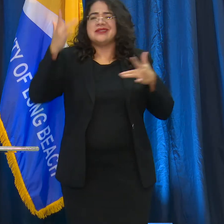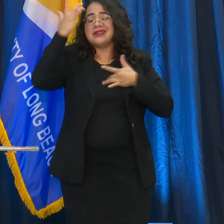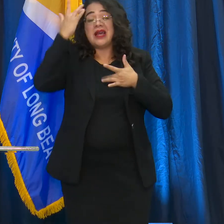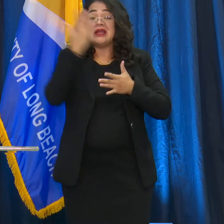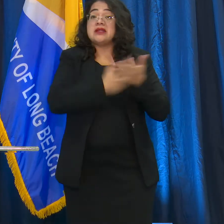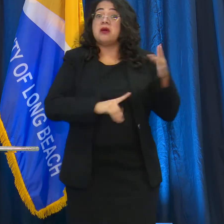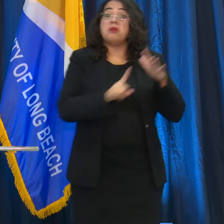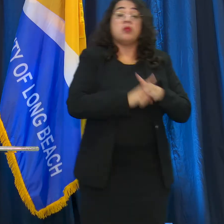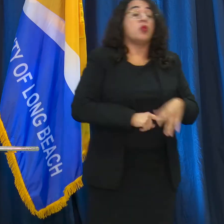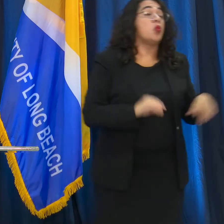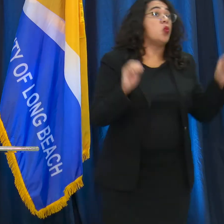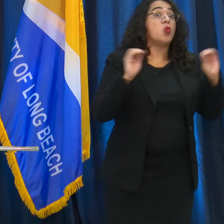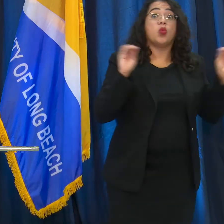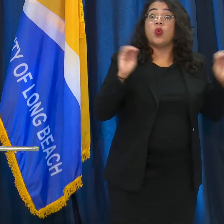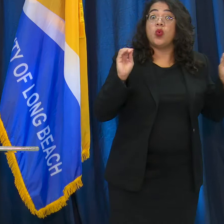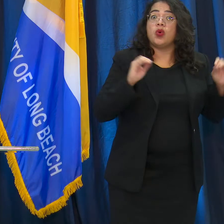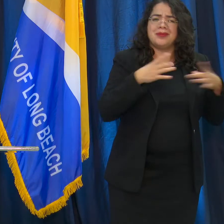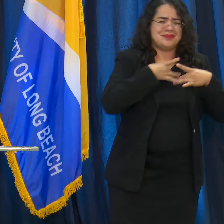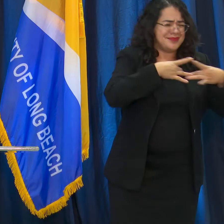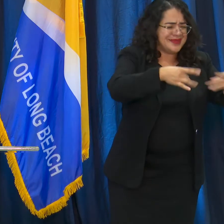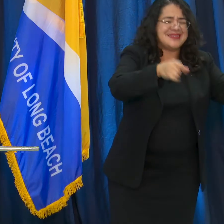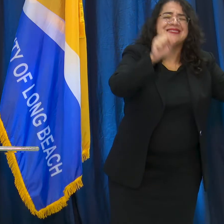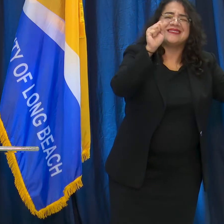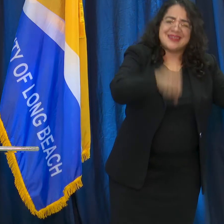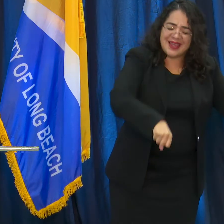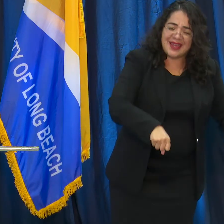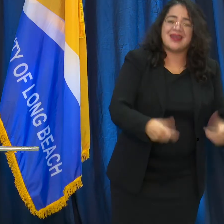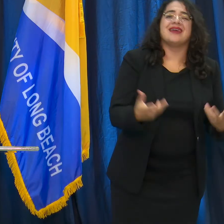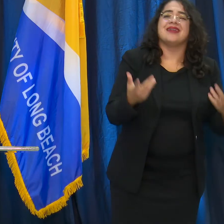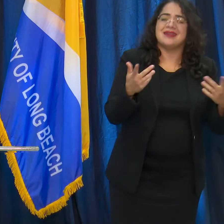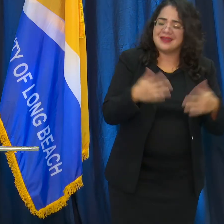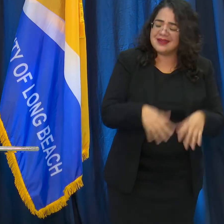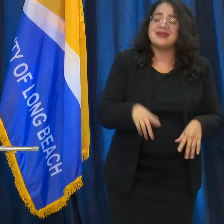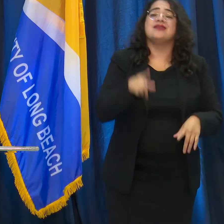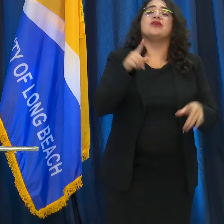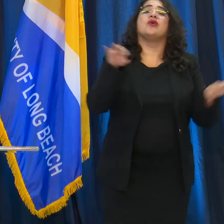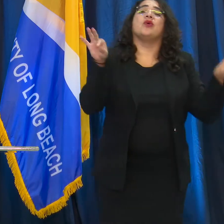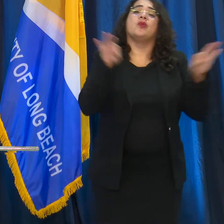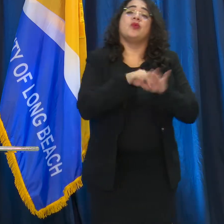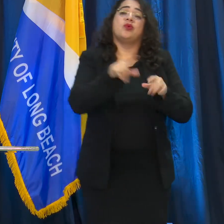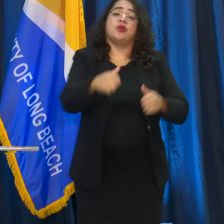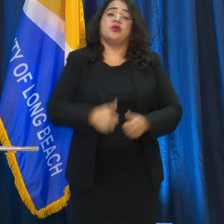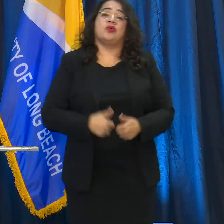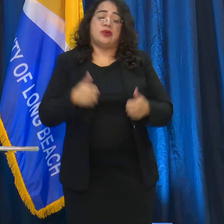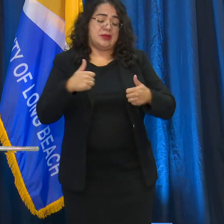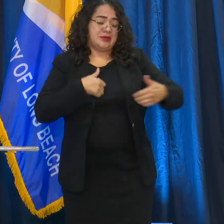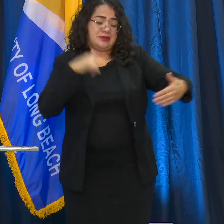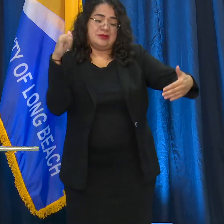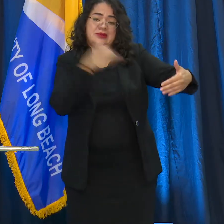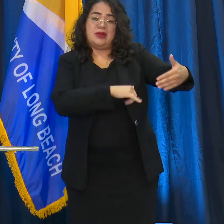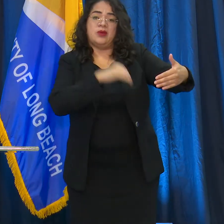a face covering. This is why we have two health orders in place for residents to follow if they test positive for COVID-19,